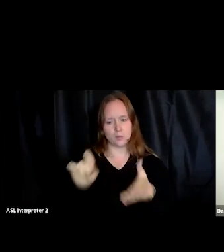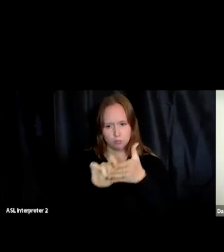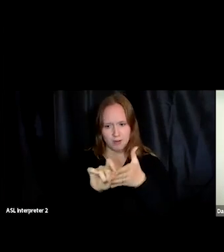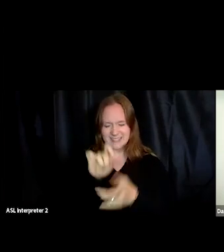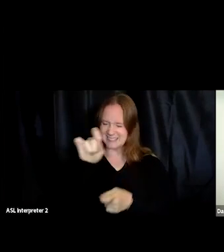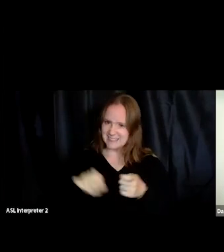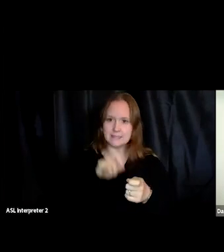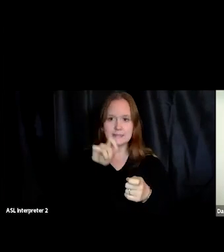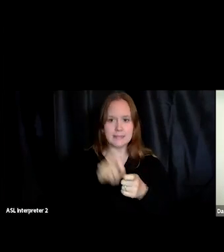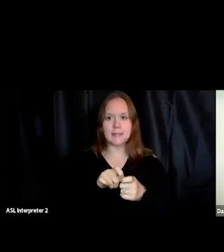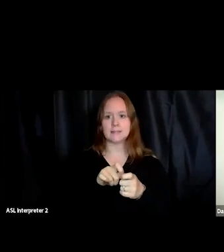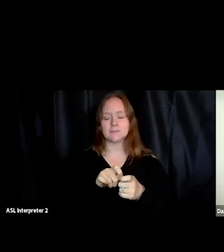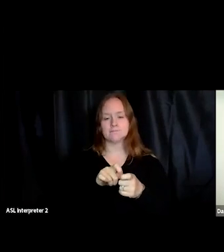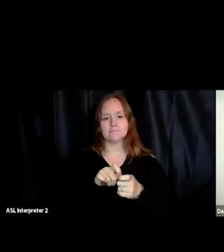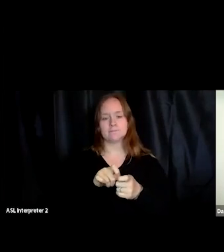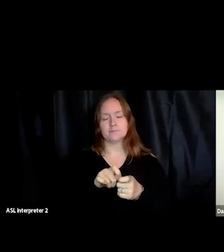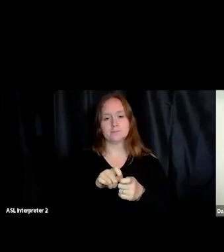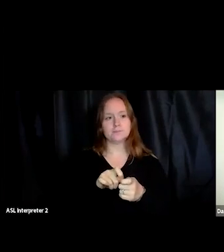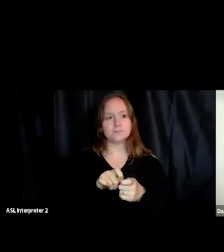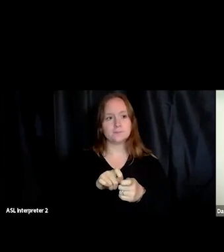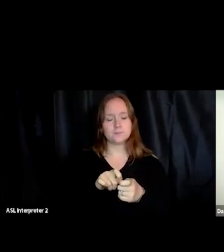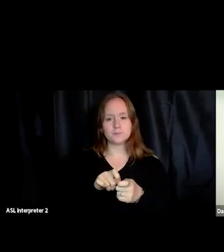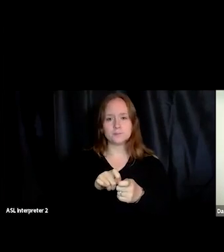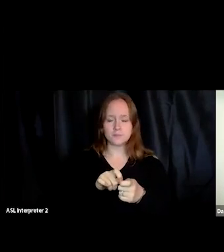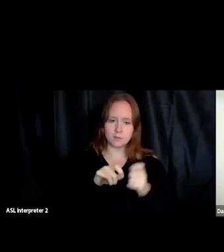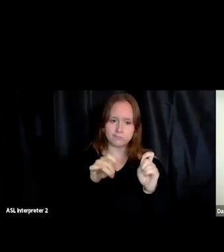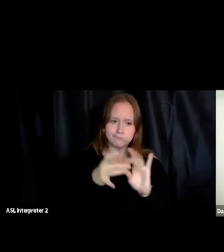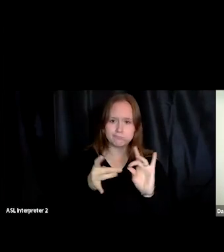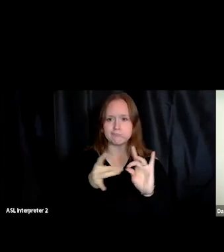without claiming that they are stating something, just write what they say.